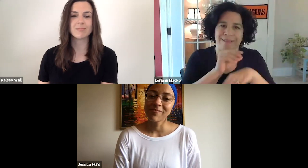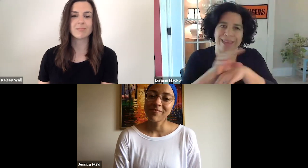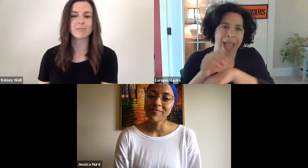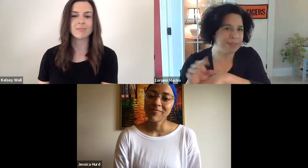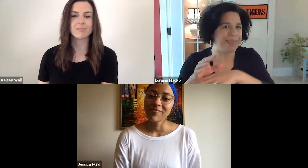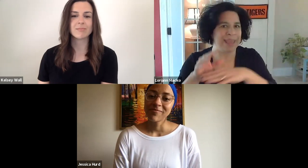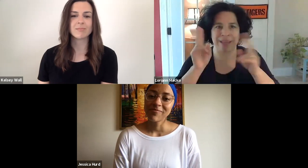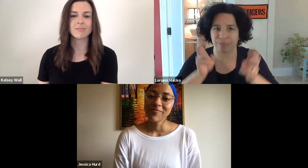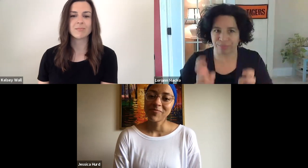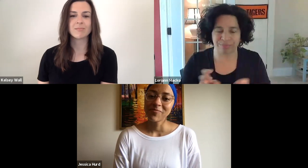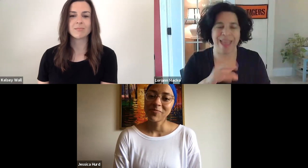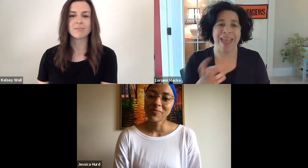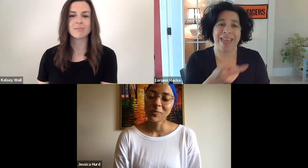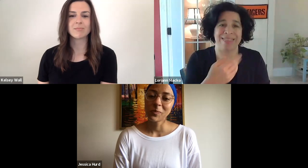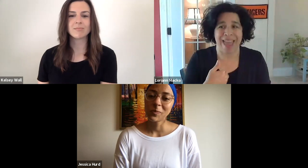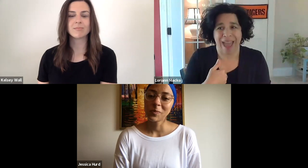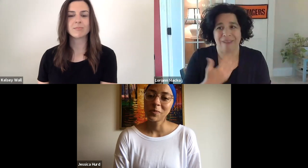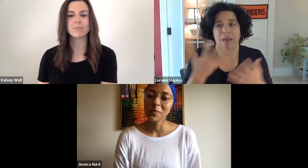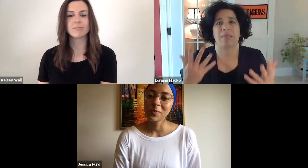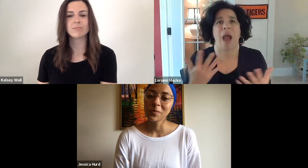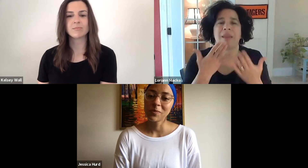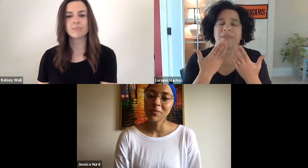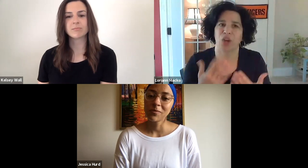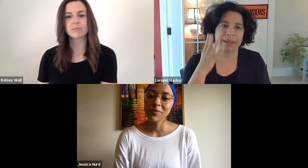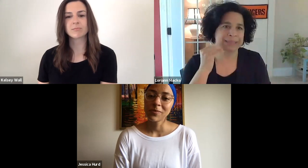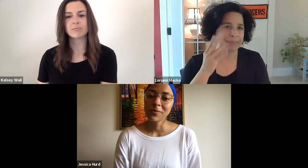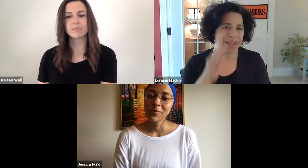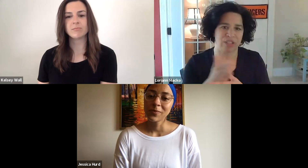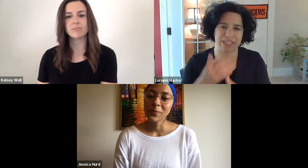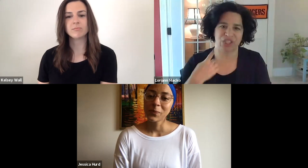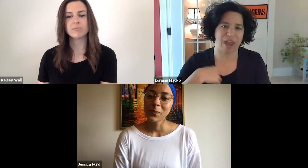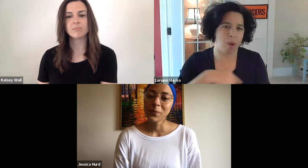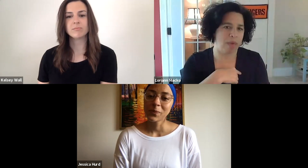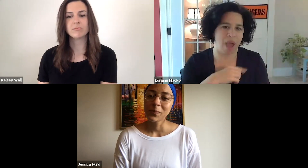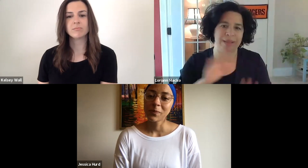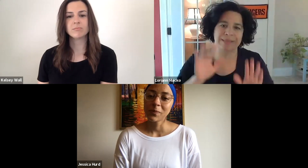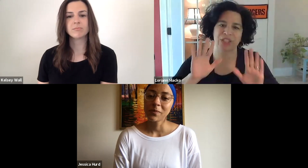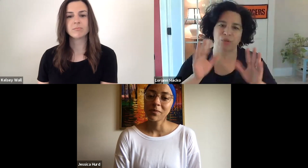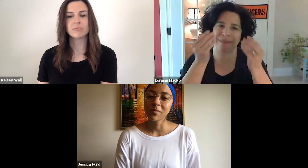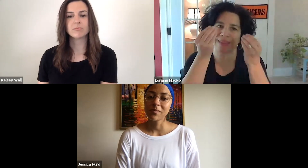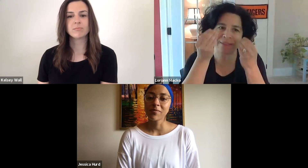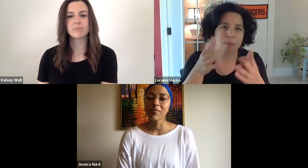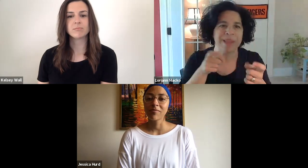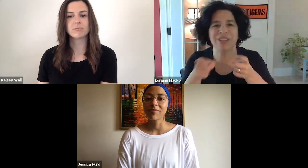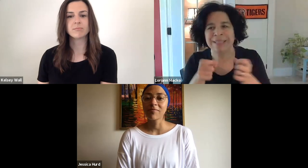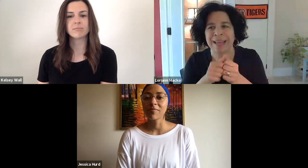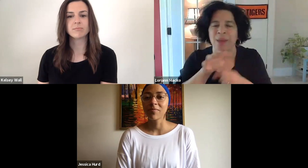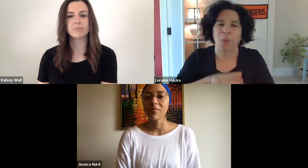They do all kinds of counseling and different advising things. They have so much experience between the two of them and they have a lot of wonderful information